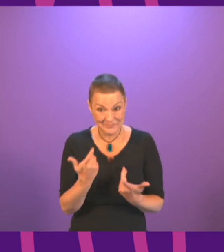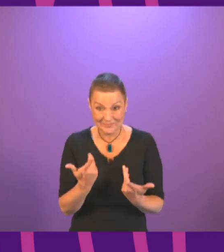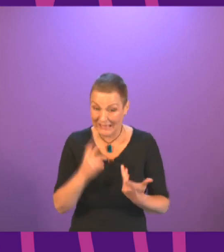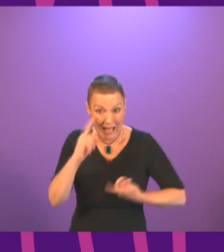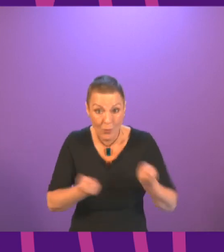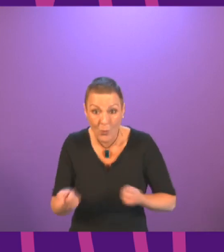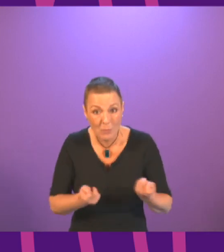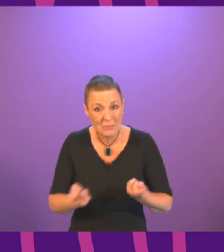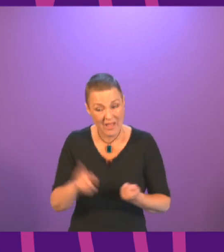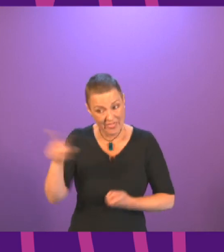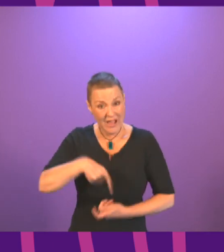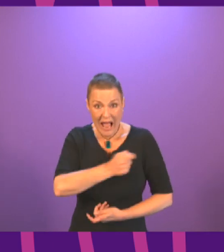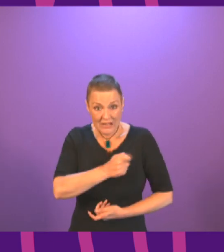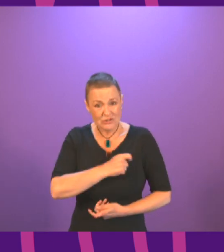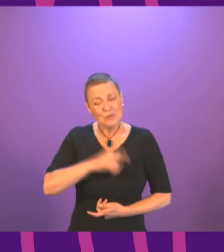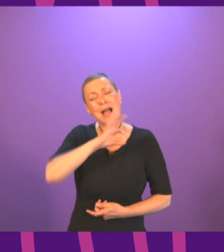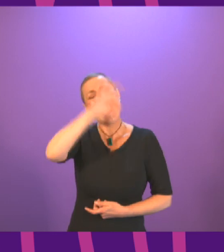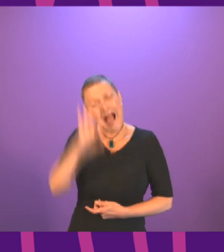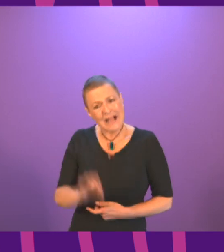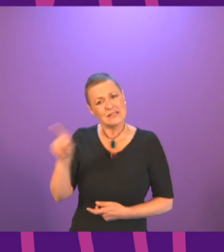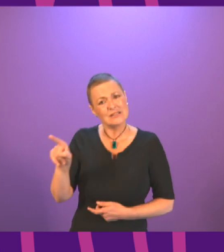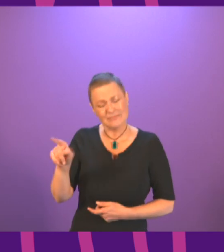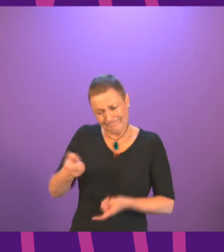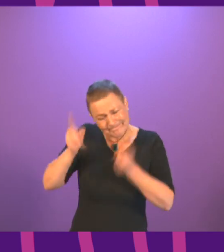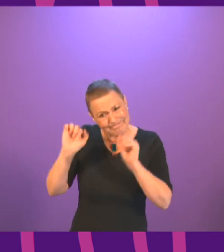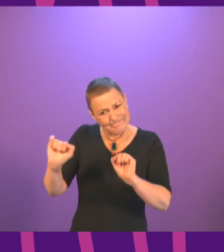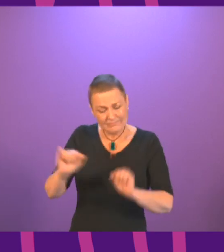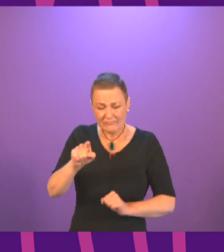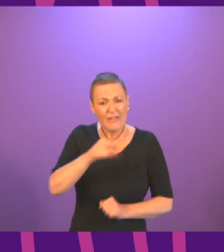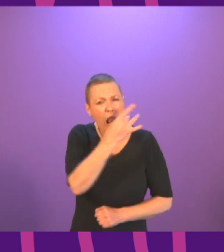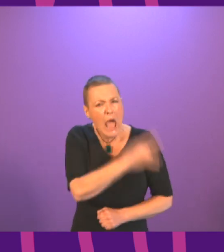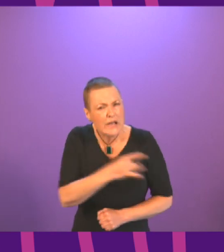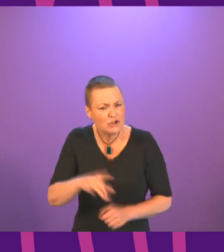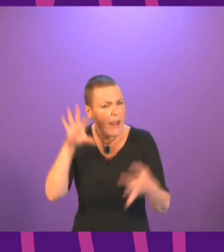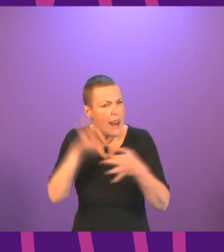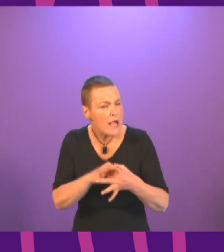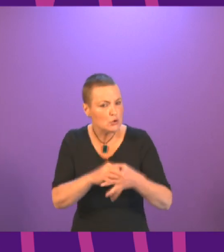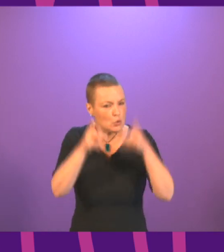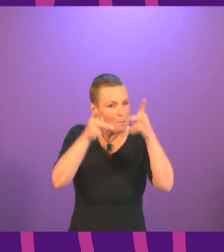Will the First Minister give an update on current bed availability in Lanarkshire? What